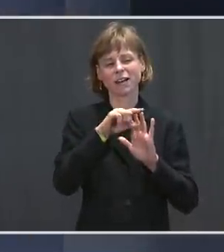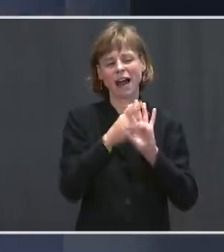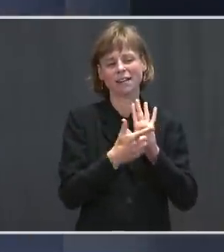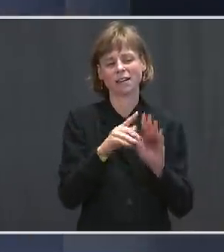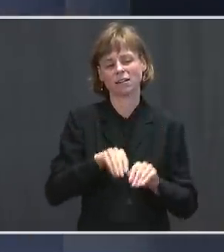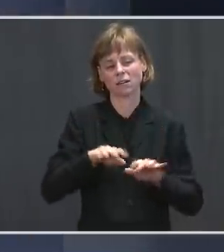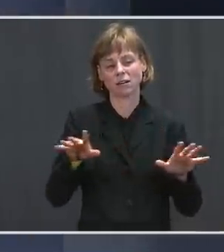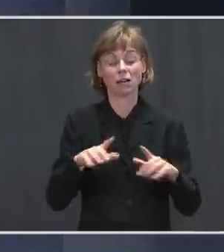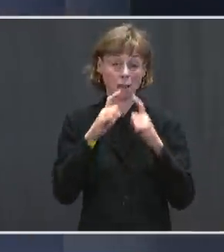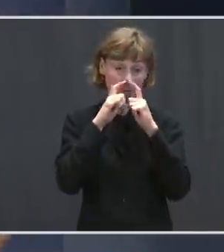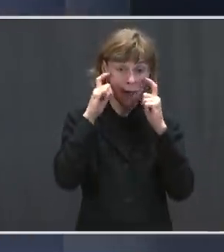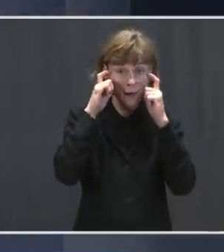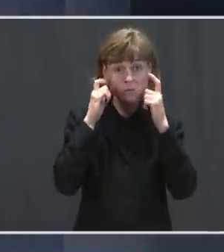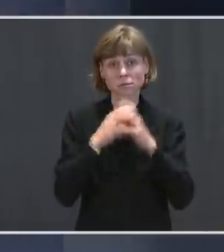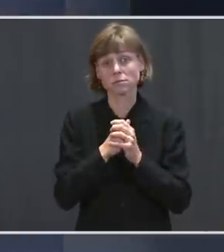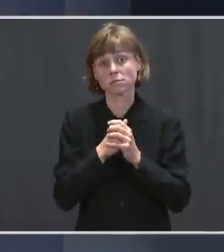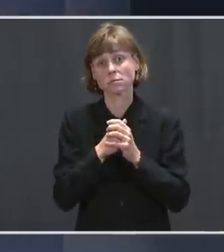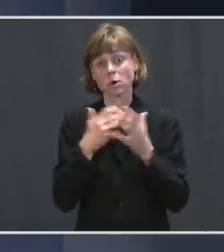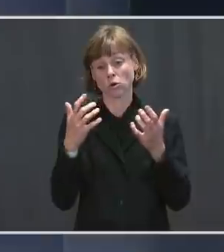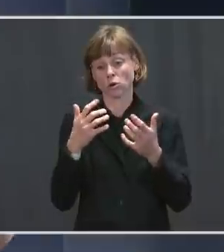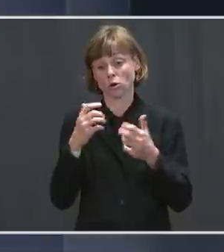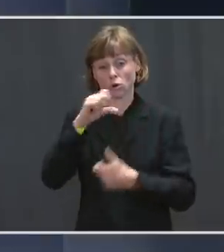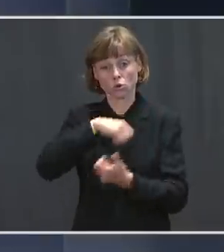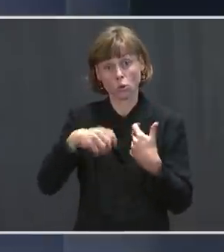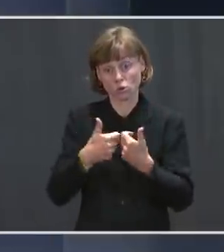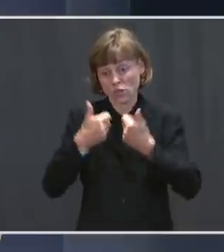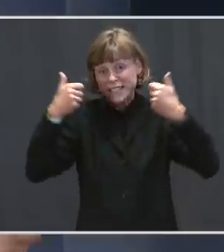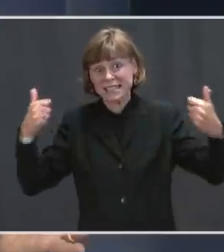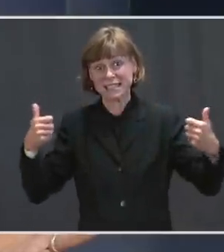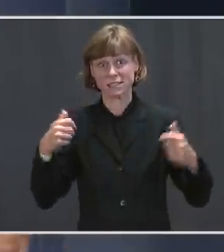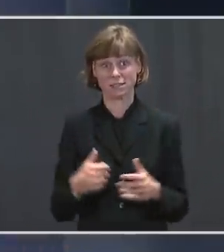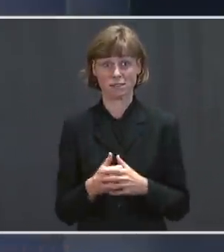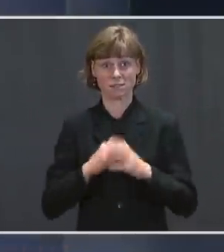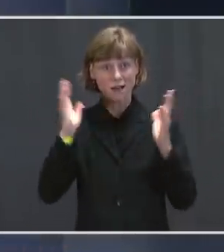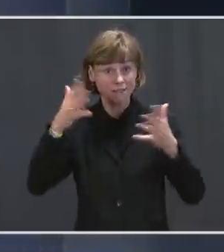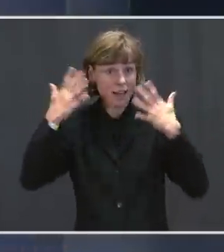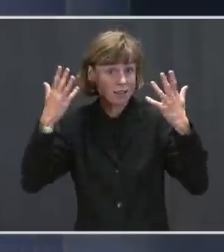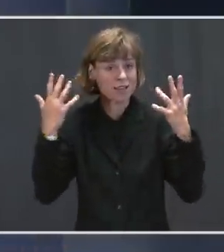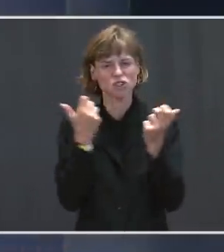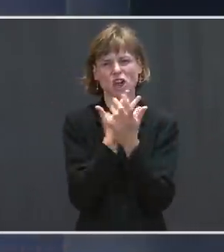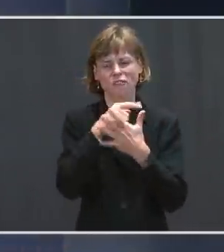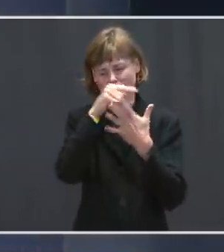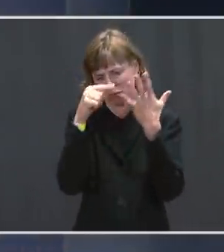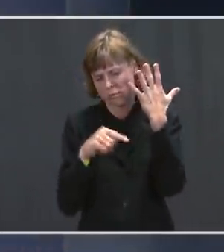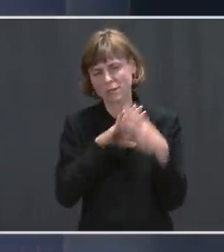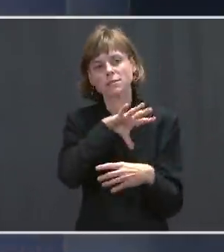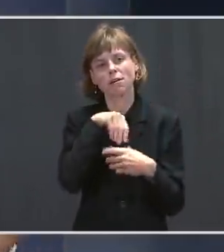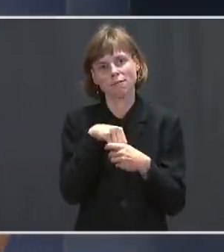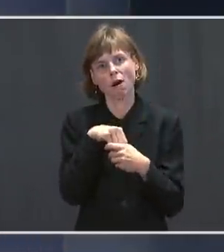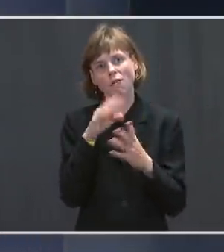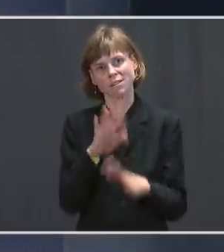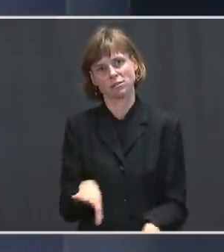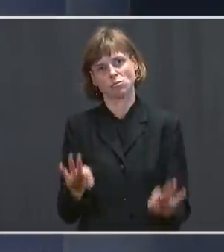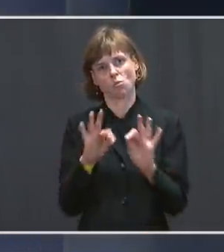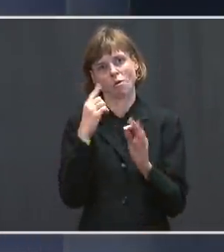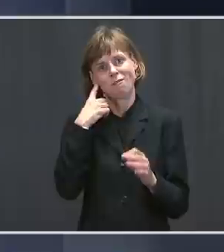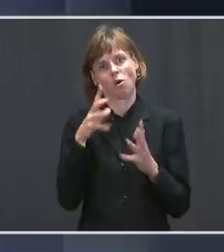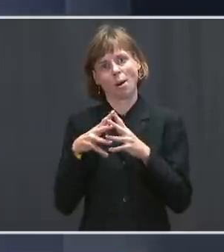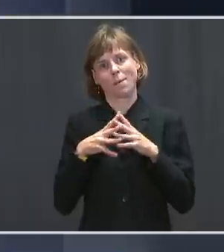The wearing of masks, social distancing, ventilation, these are all factors that are important for Americans and also for the reopening of schools.